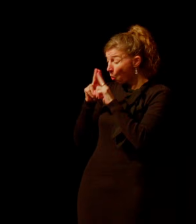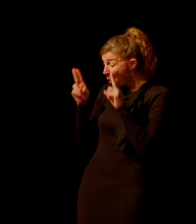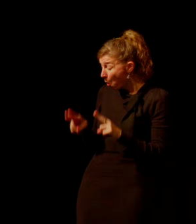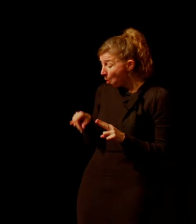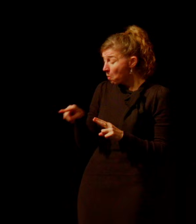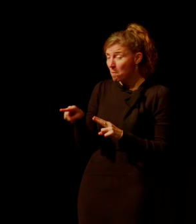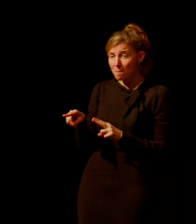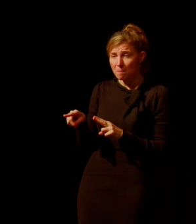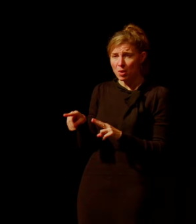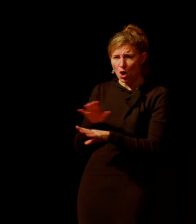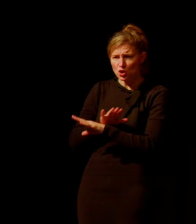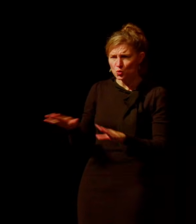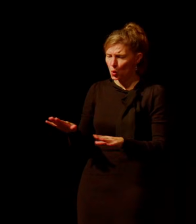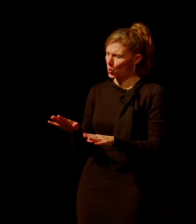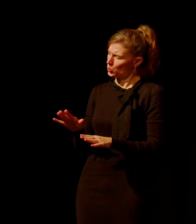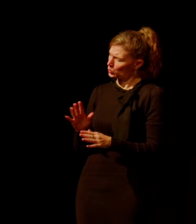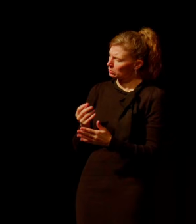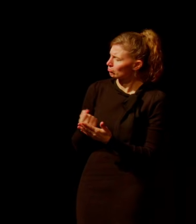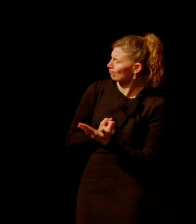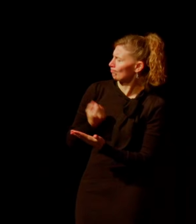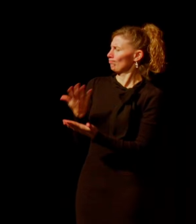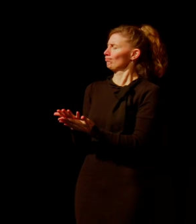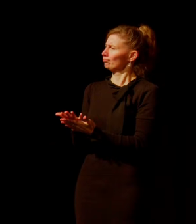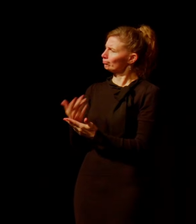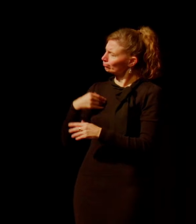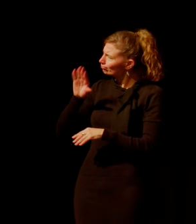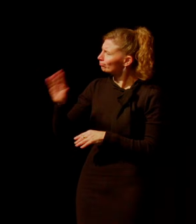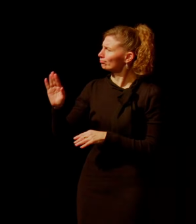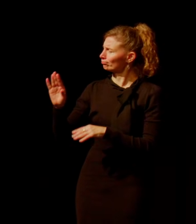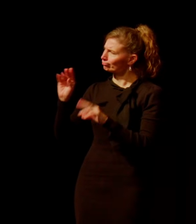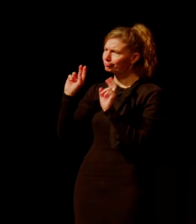how could you find the courage to advocate for yourself at work?